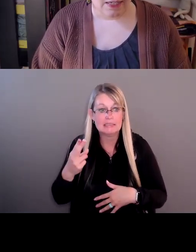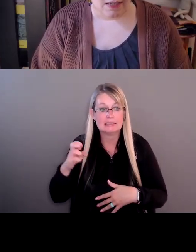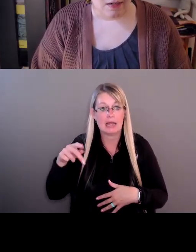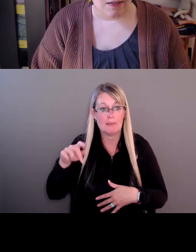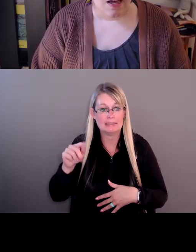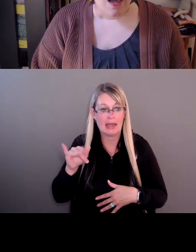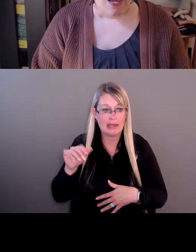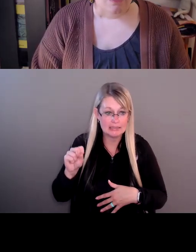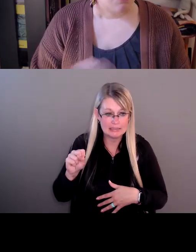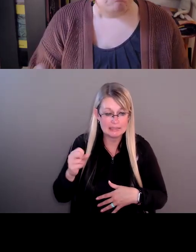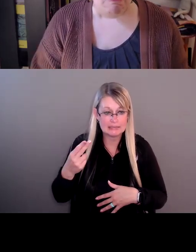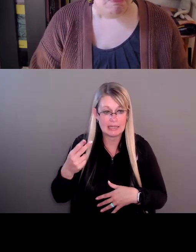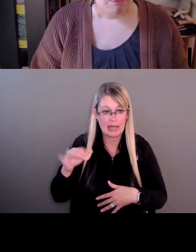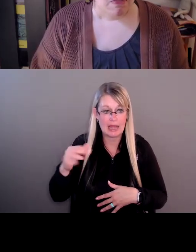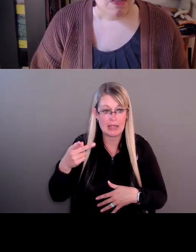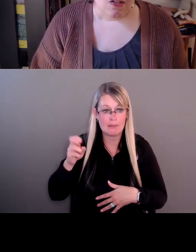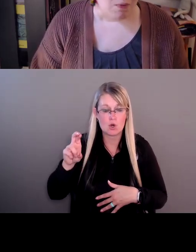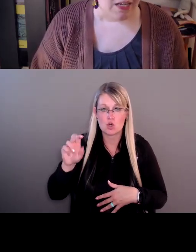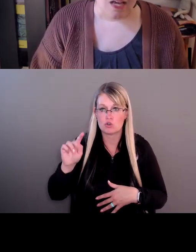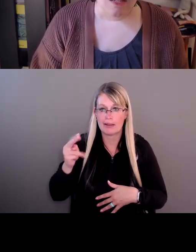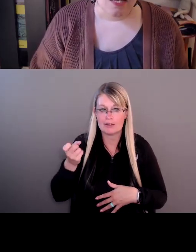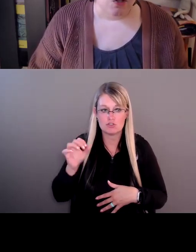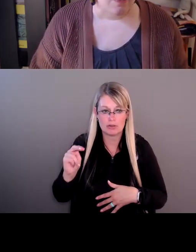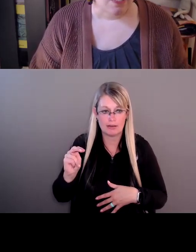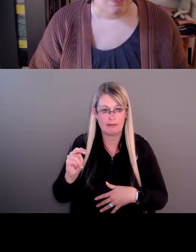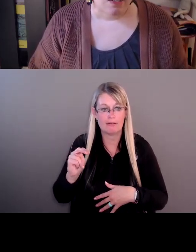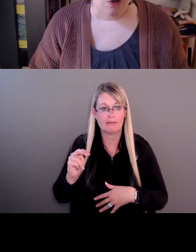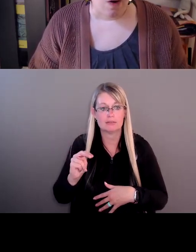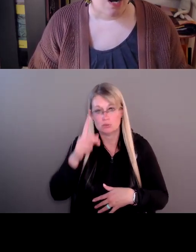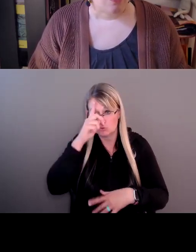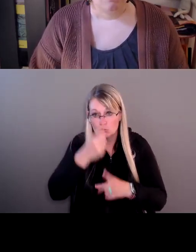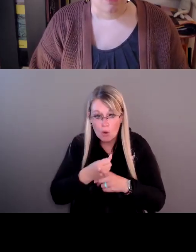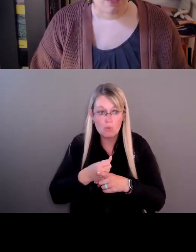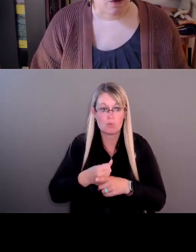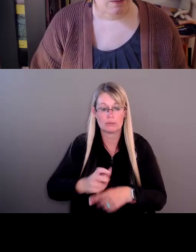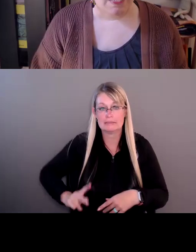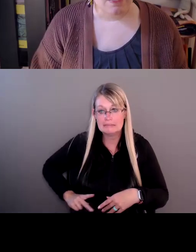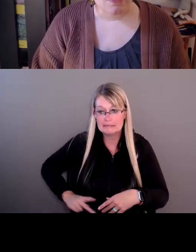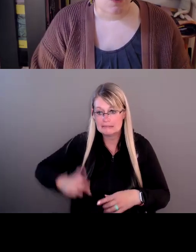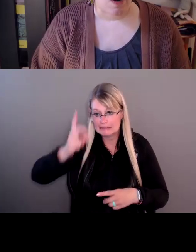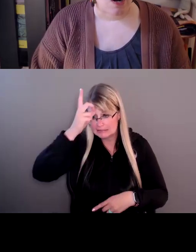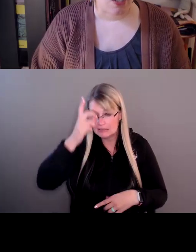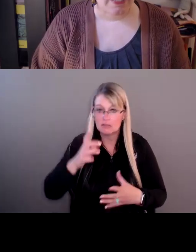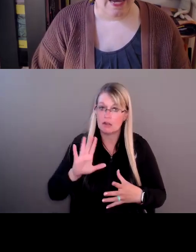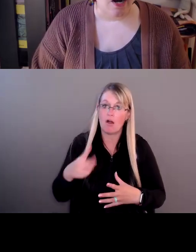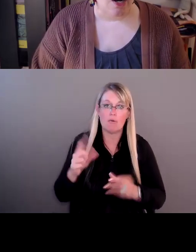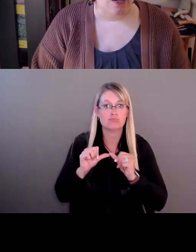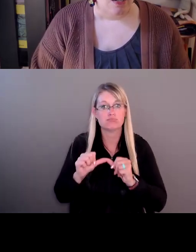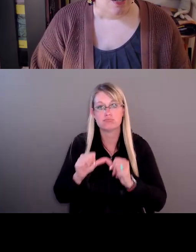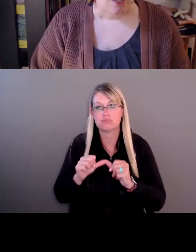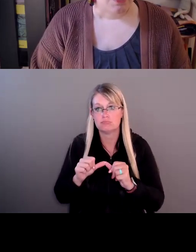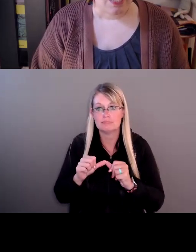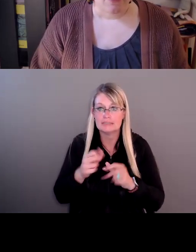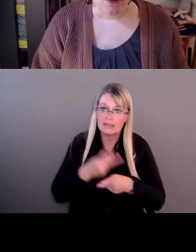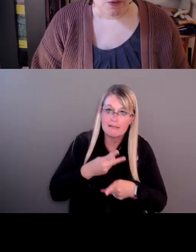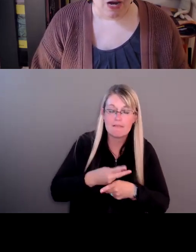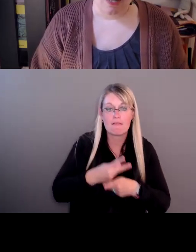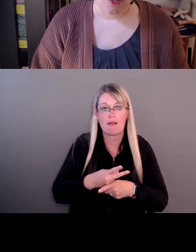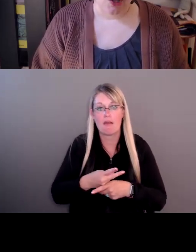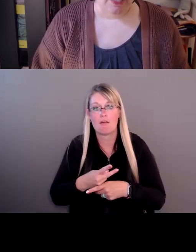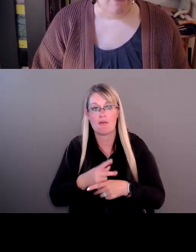diseases. They do require ongoing maintenance and ongoing care, can have huge impacts in your life,